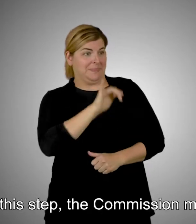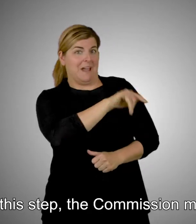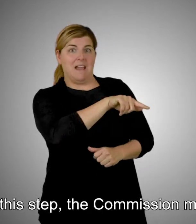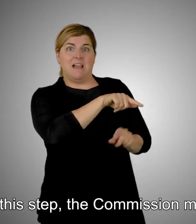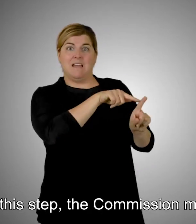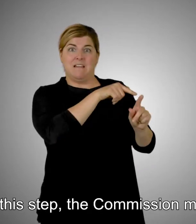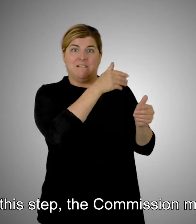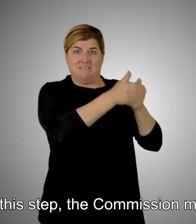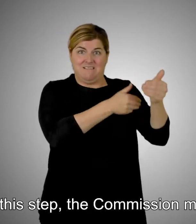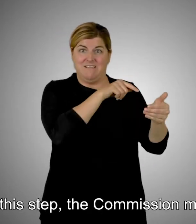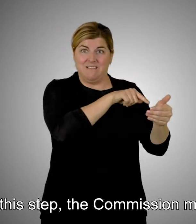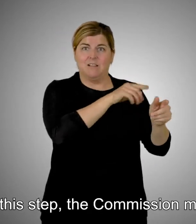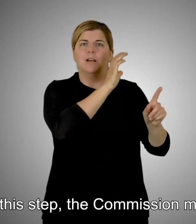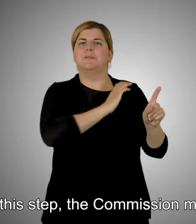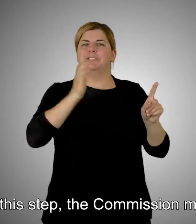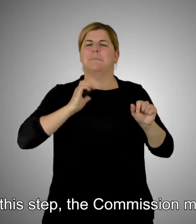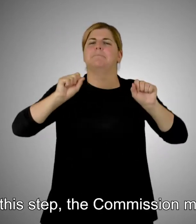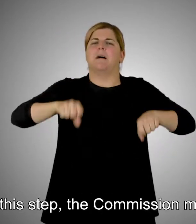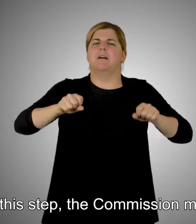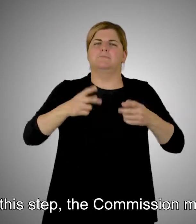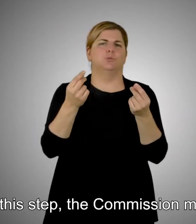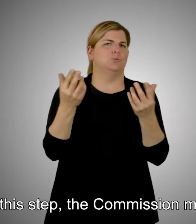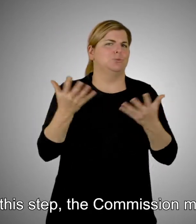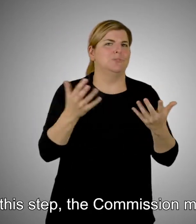During this step, the Commission may contact you